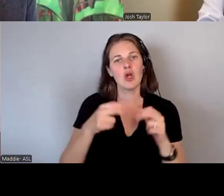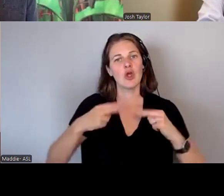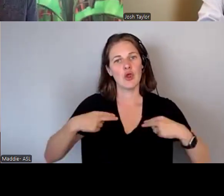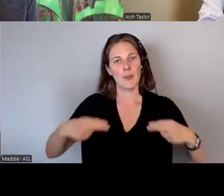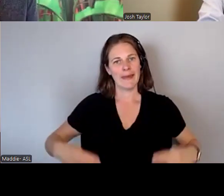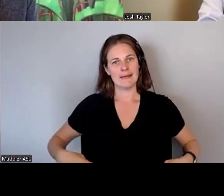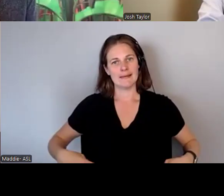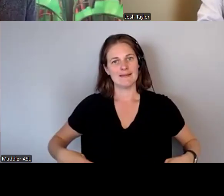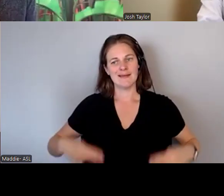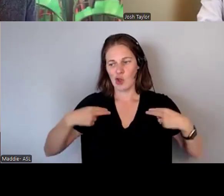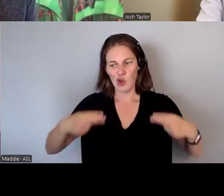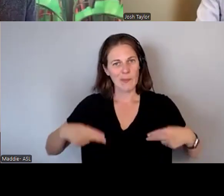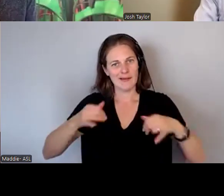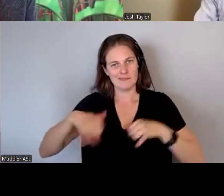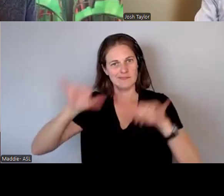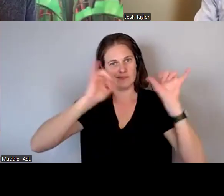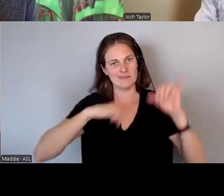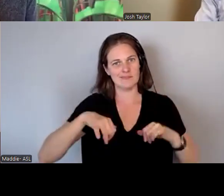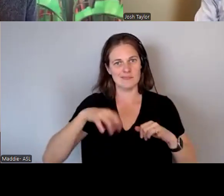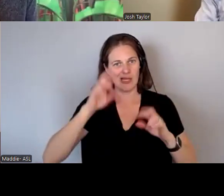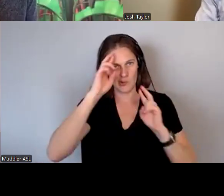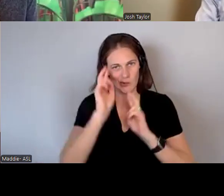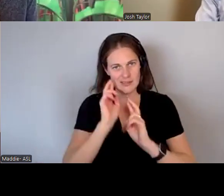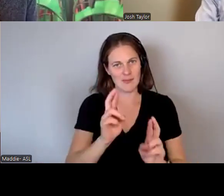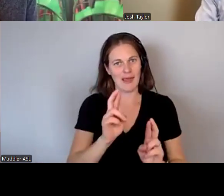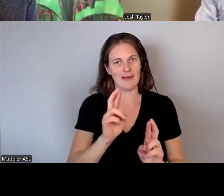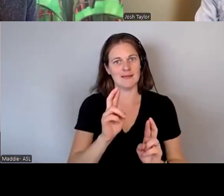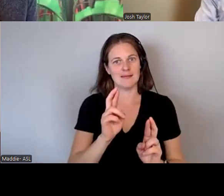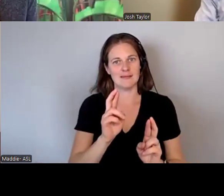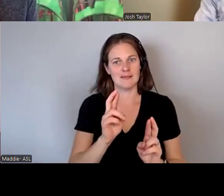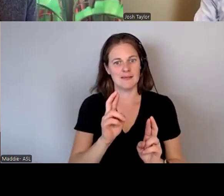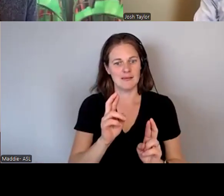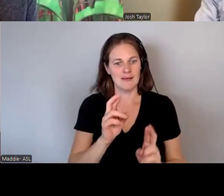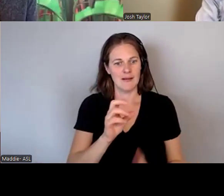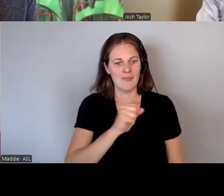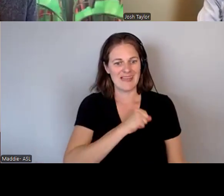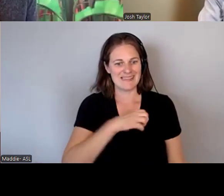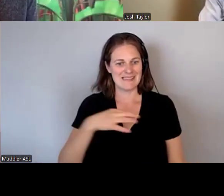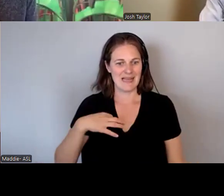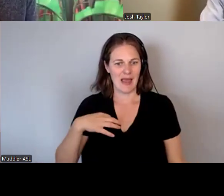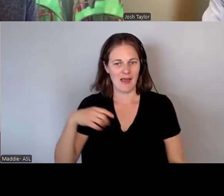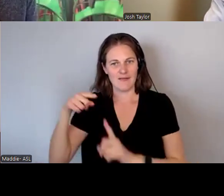and that respect, you know, having staff watch coaches interact